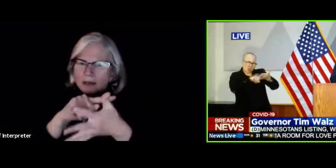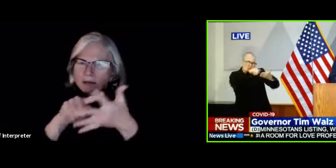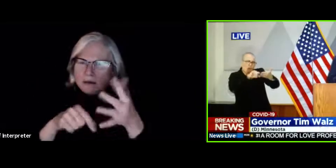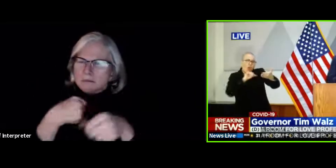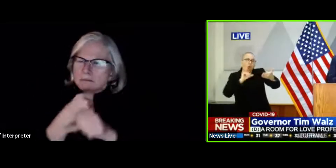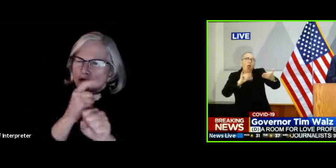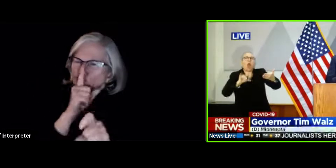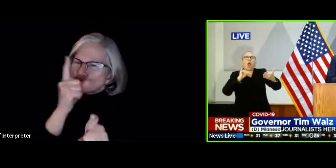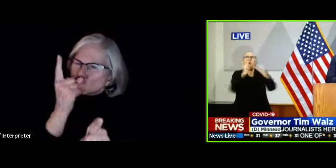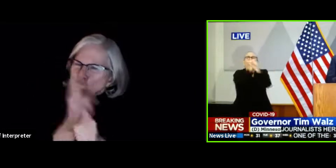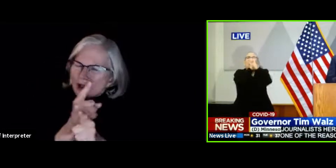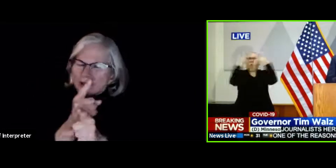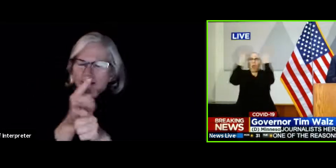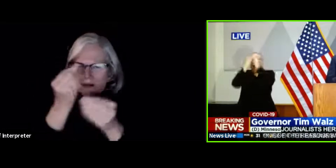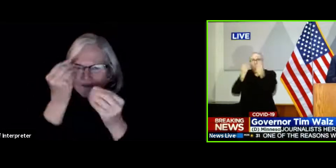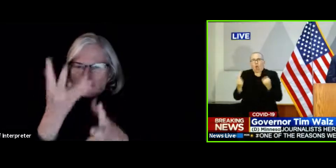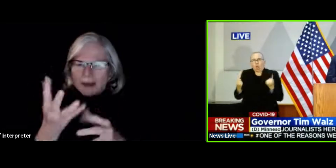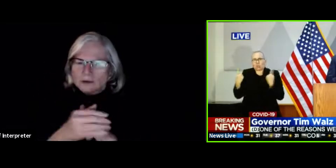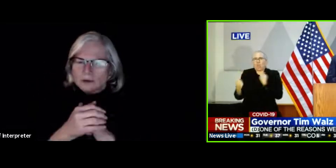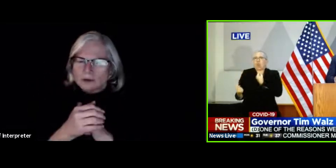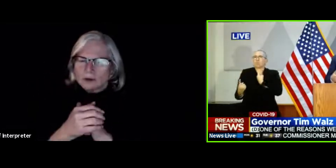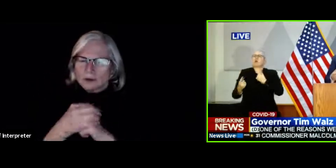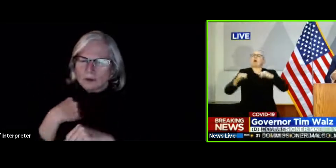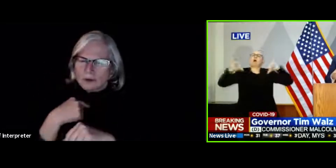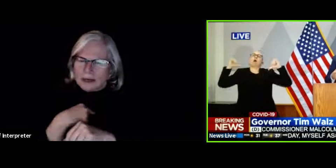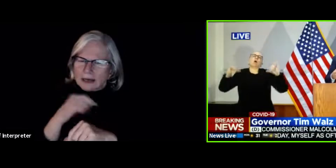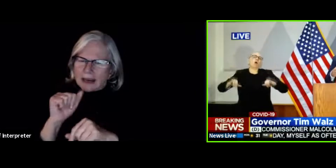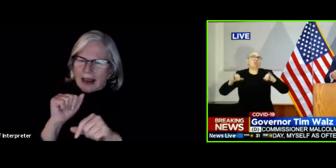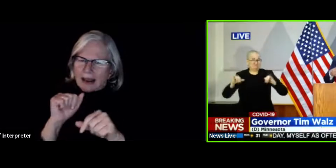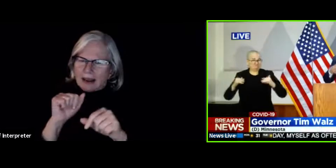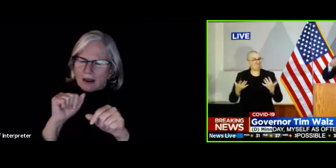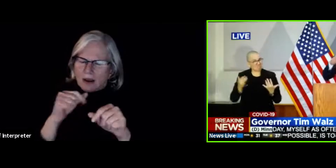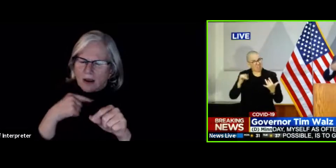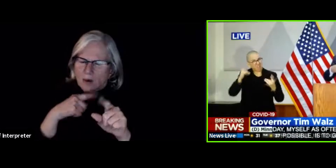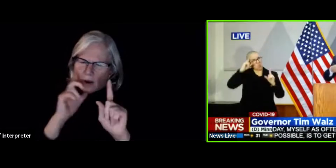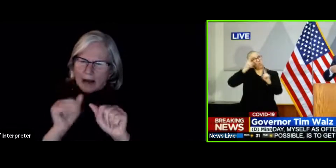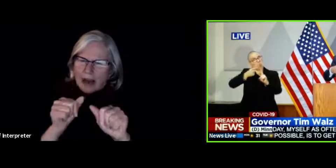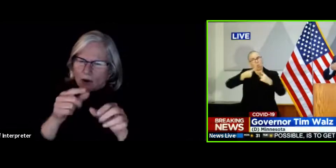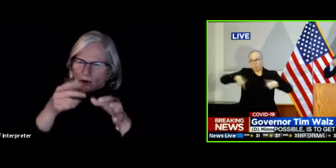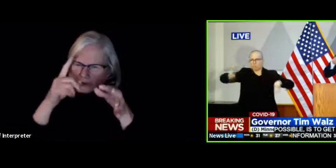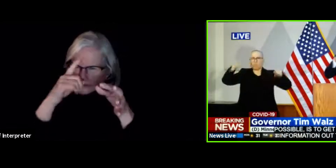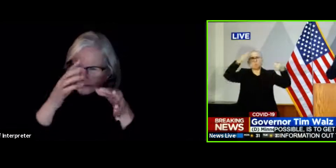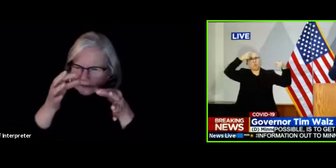CONSENSUS ON AN AGREED-UPON BASELINE OF TRUTH, A BASELINE OF